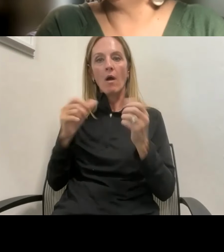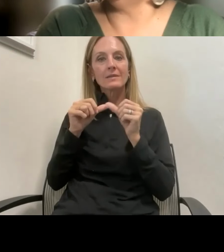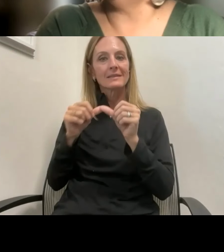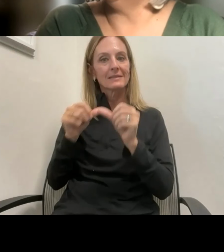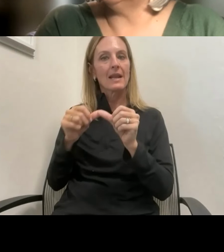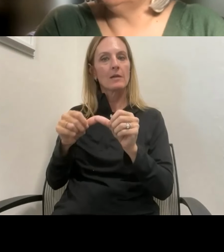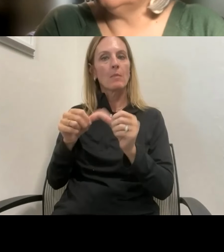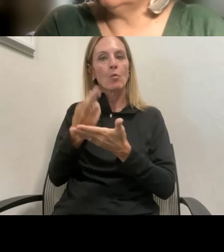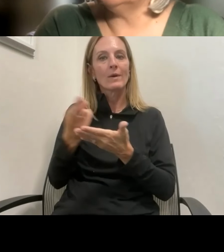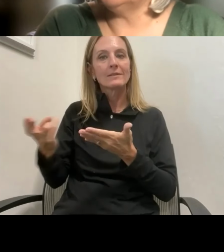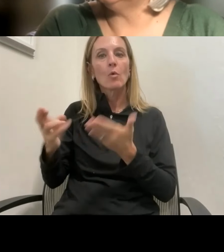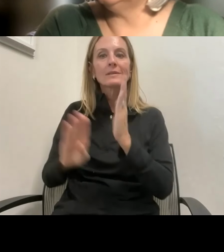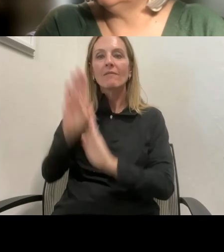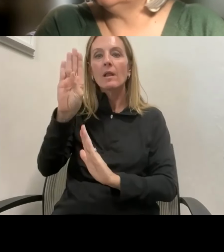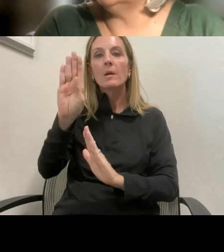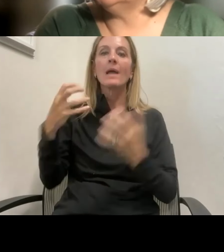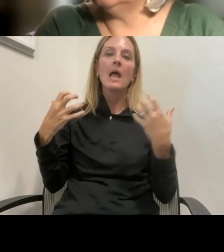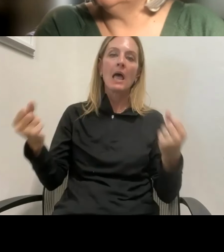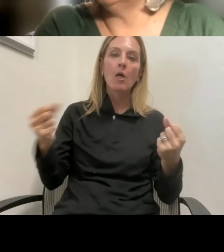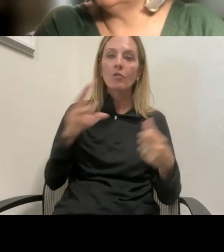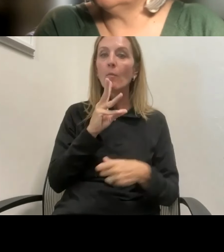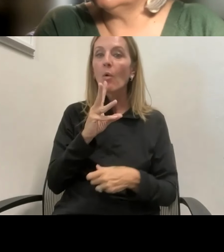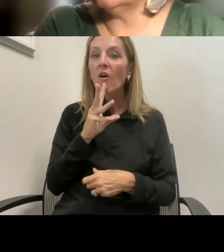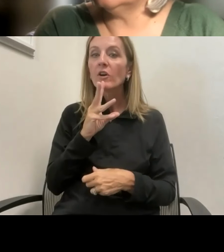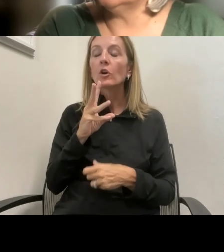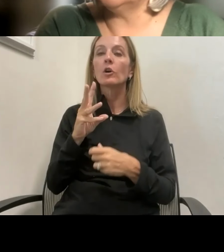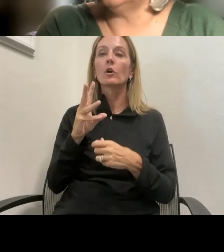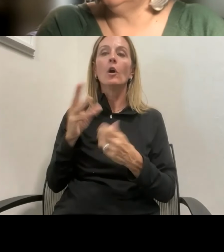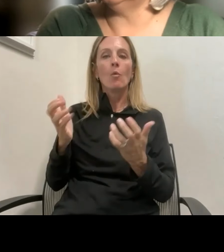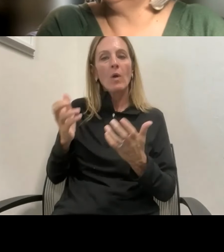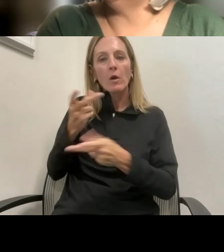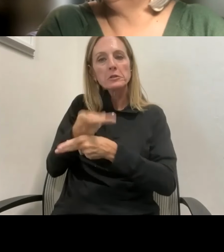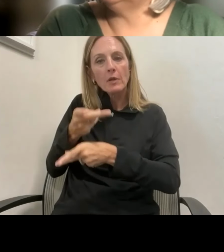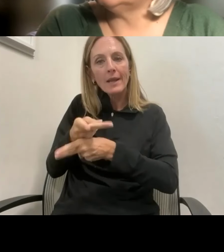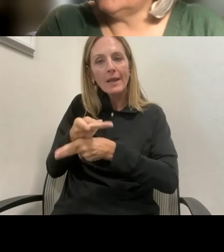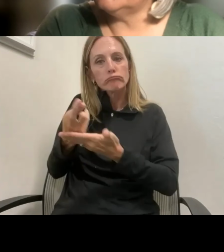to have healthy water, we want to take care of the resources, we want to have enough salmon.